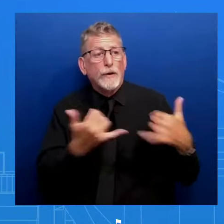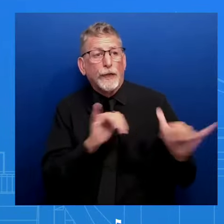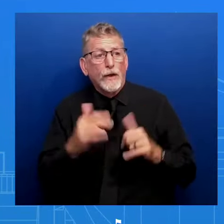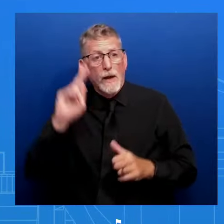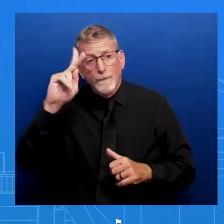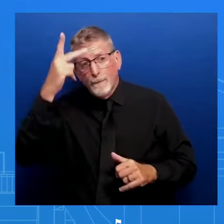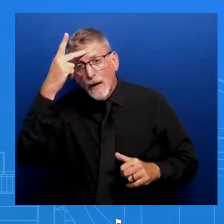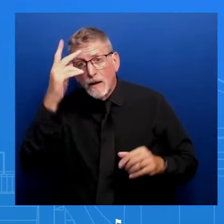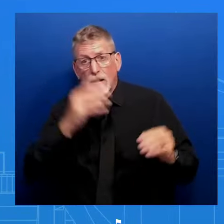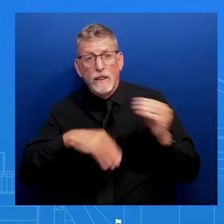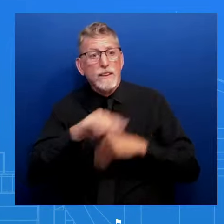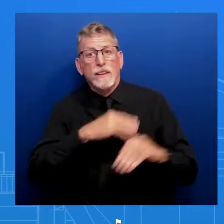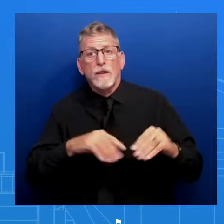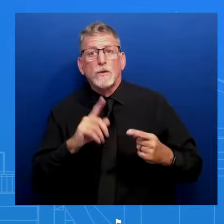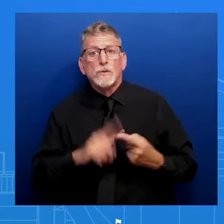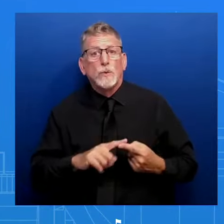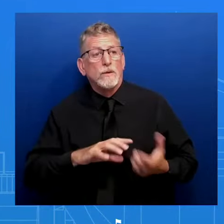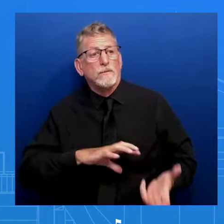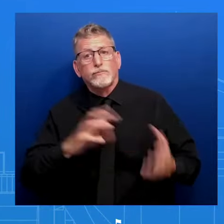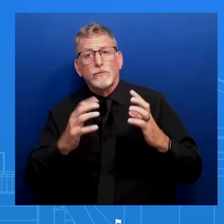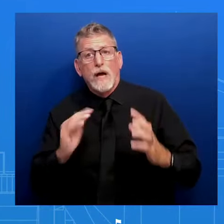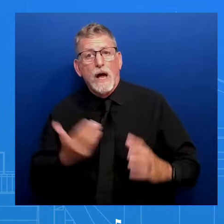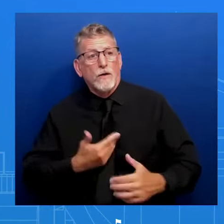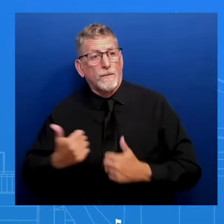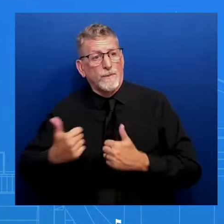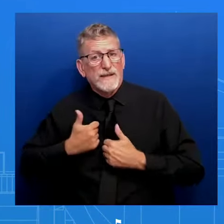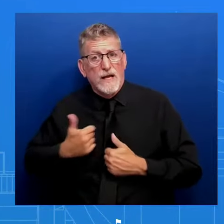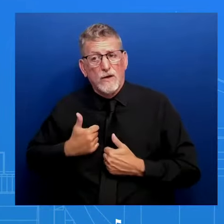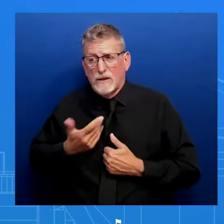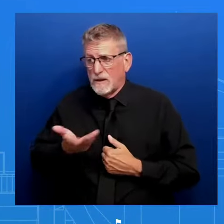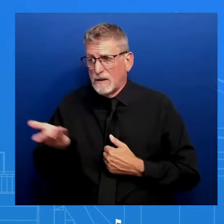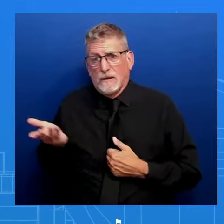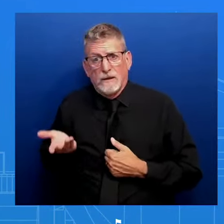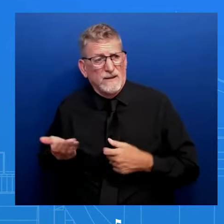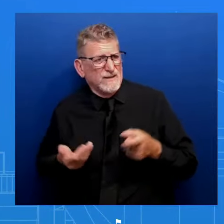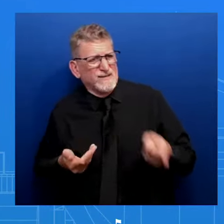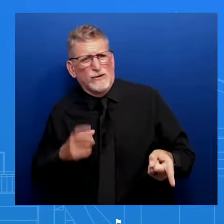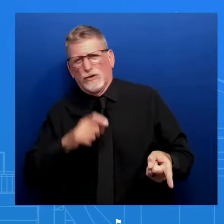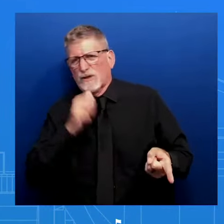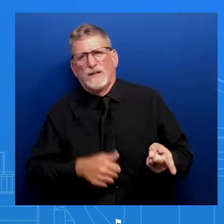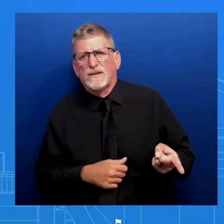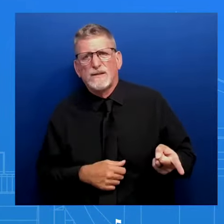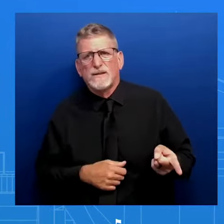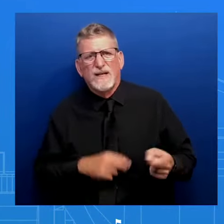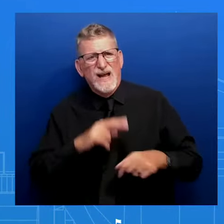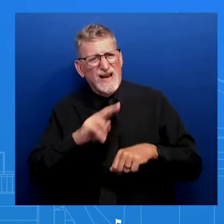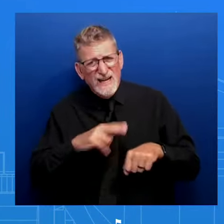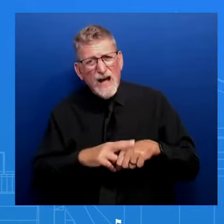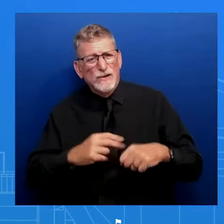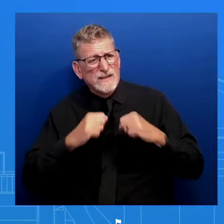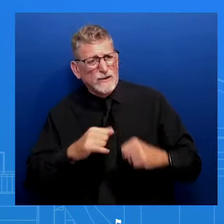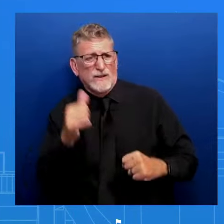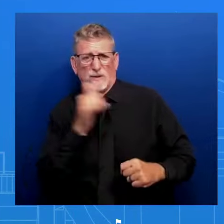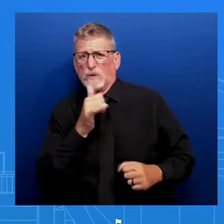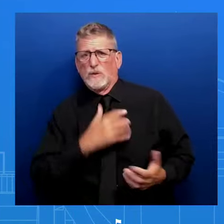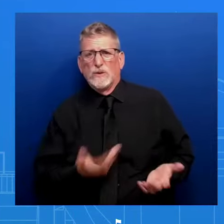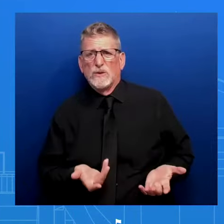to put not just the military but our national security for Americans across this country. And so, I get it.